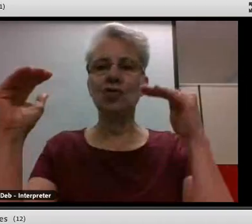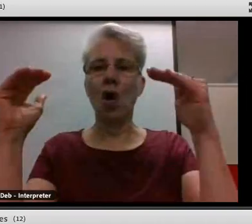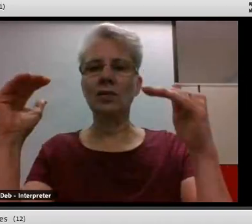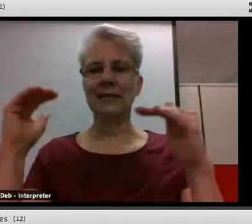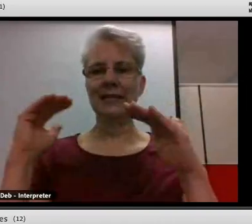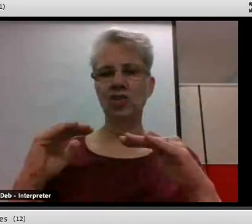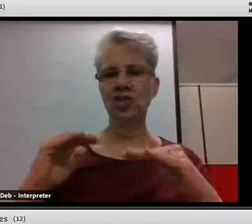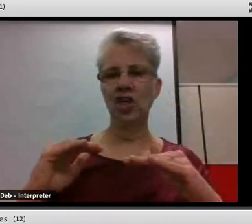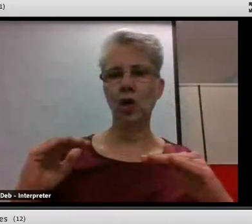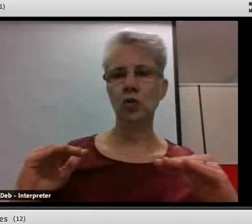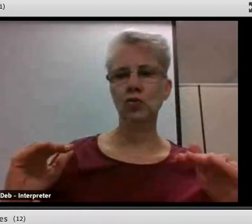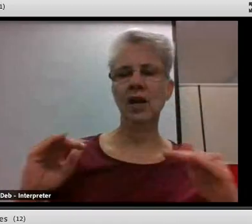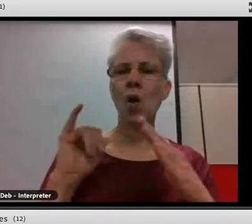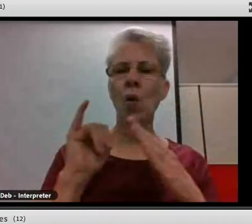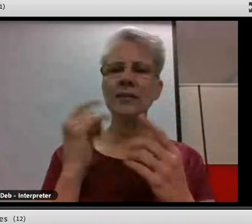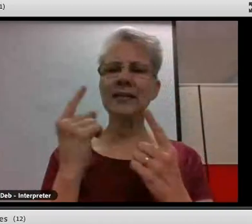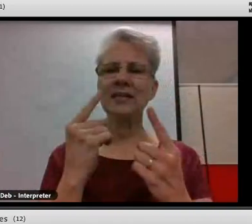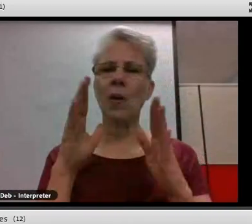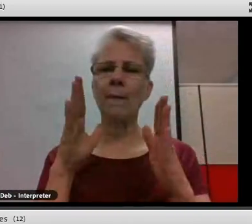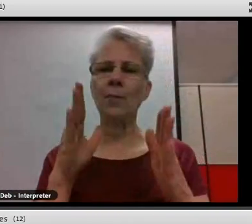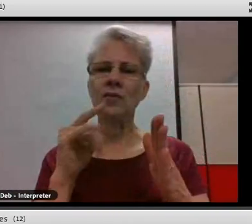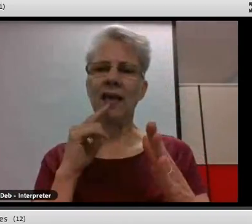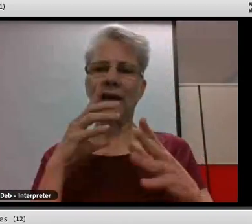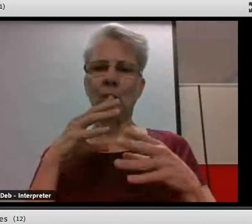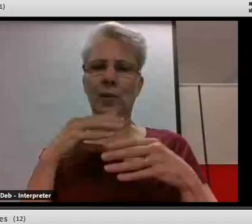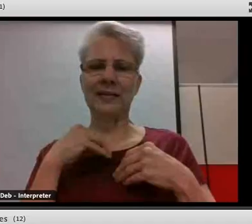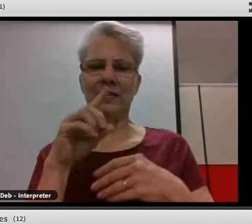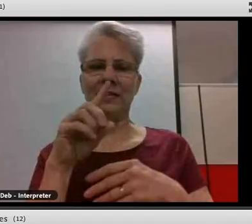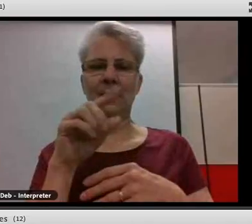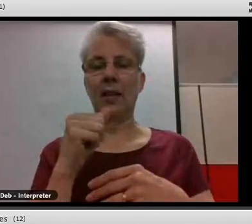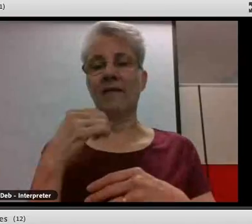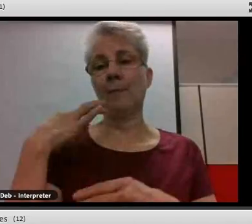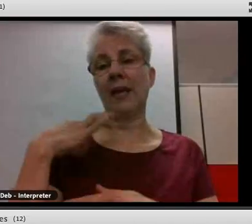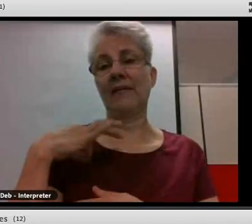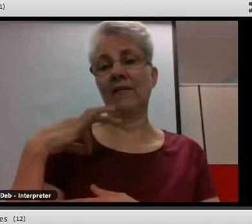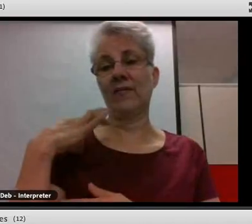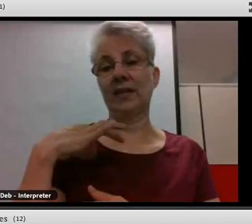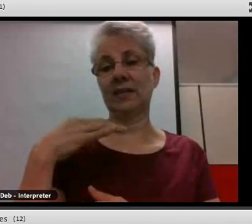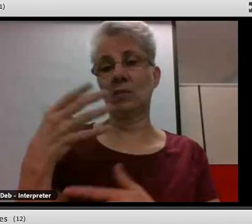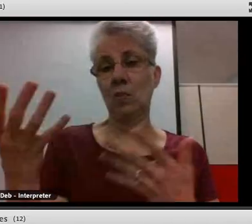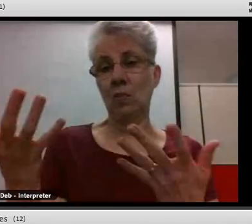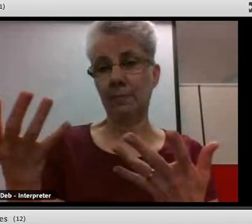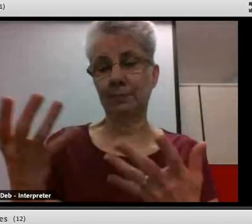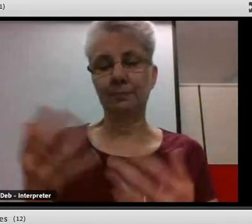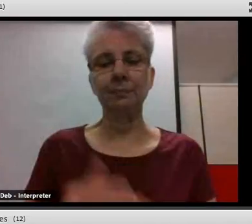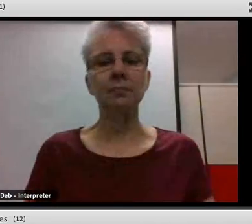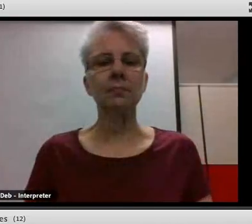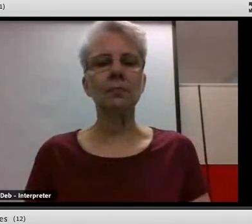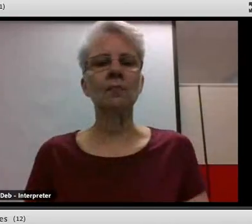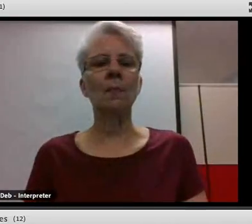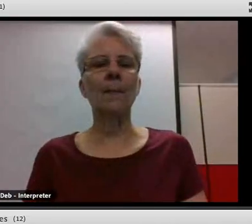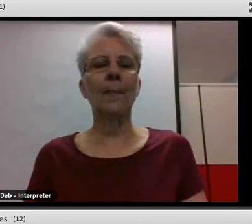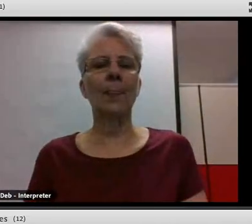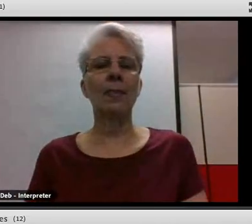who needs to get services or different things like that within your library, they're looking for social services